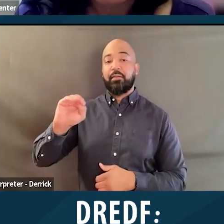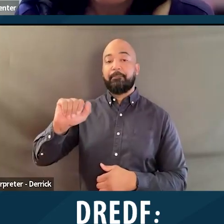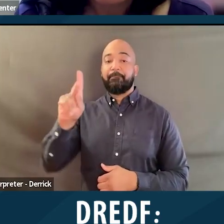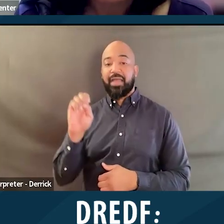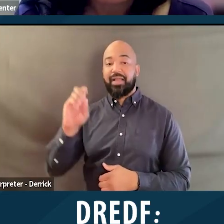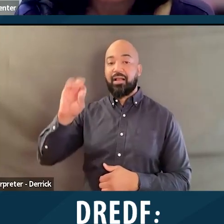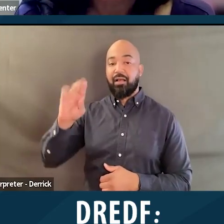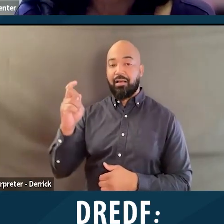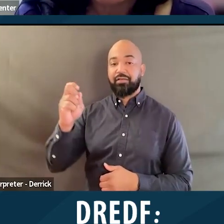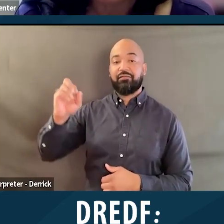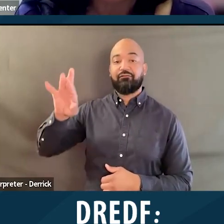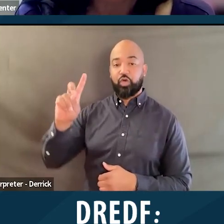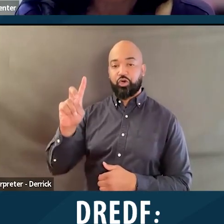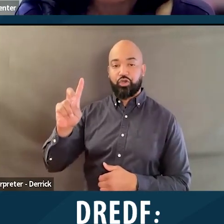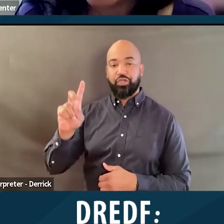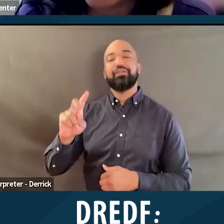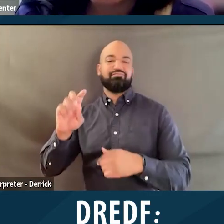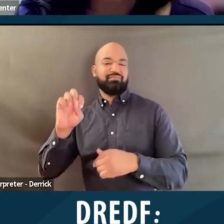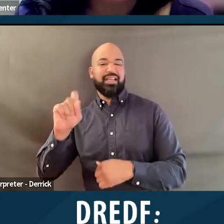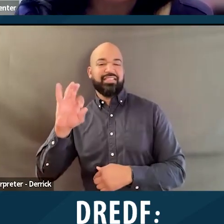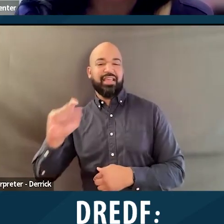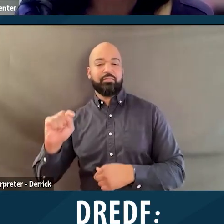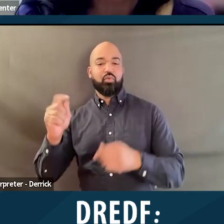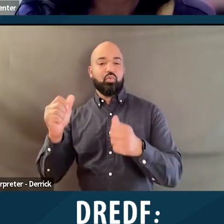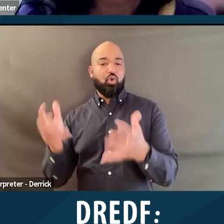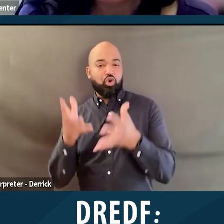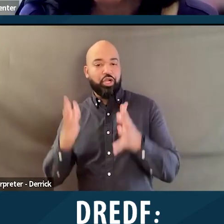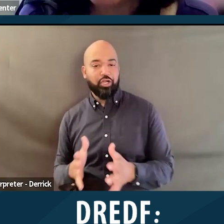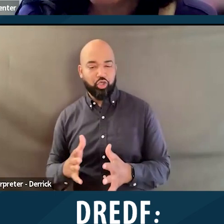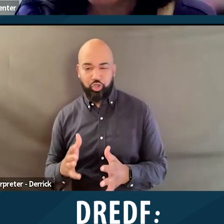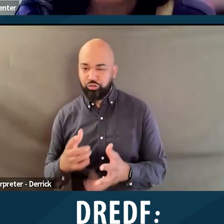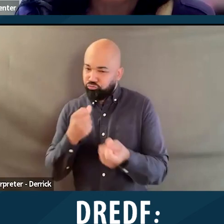We have Maria Town, president and CEO of American Association of People with